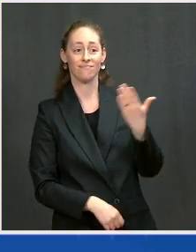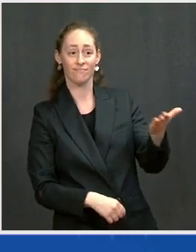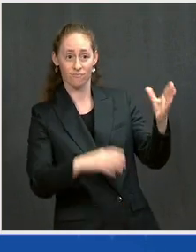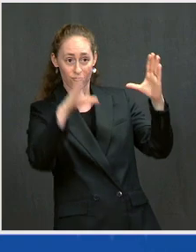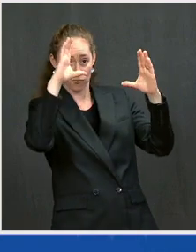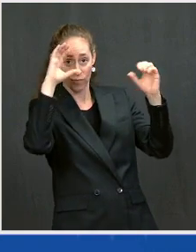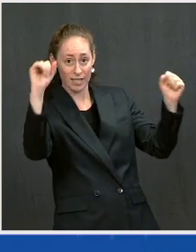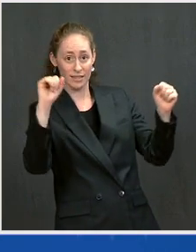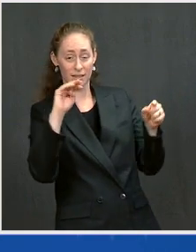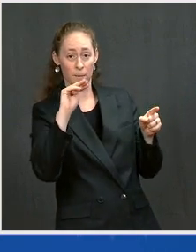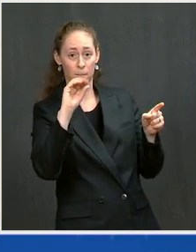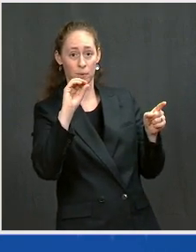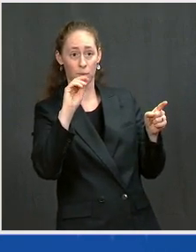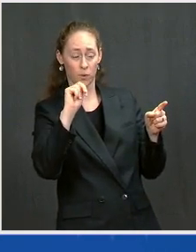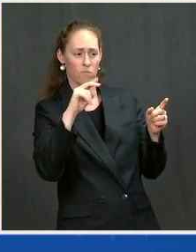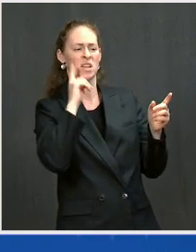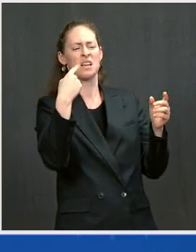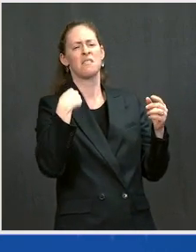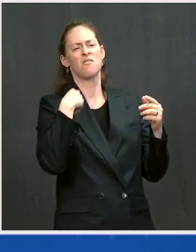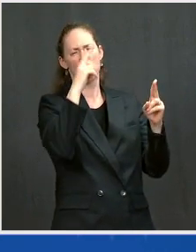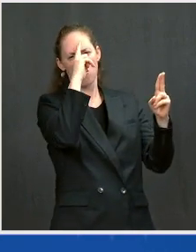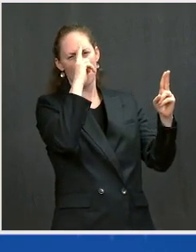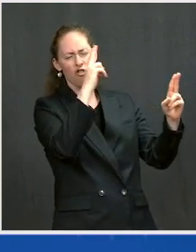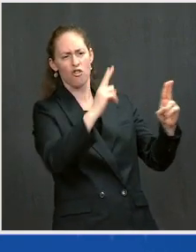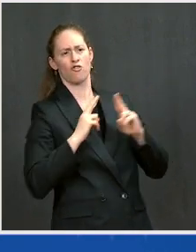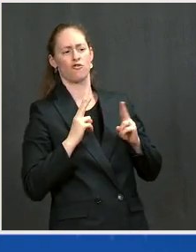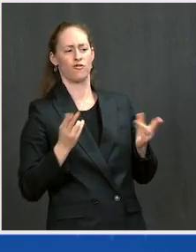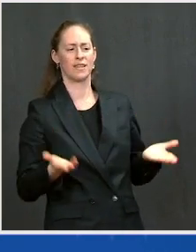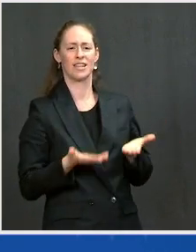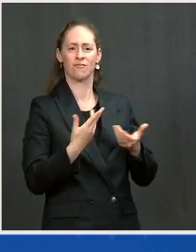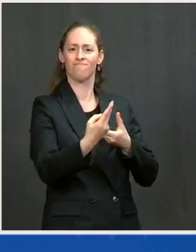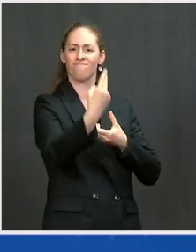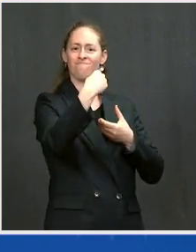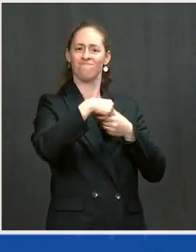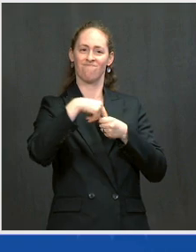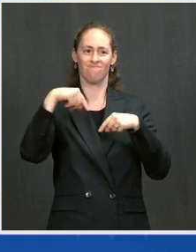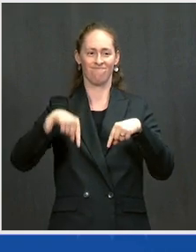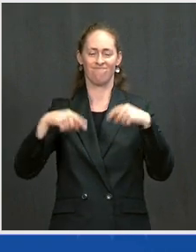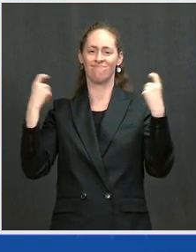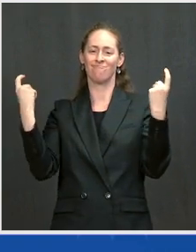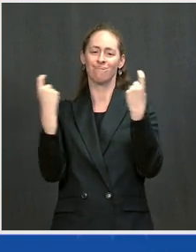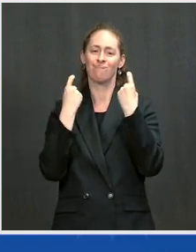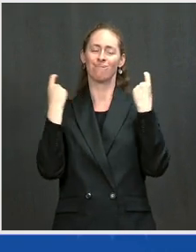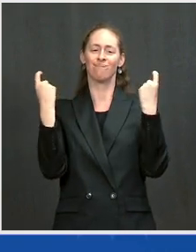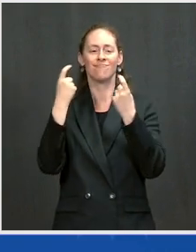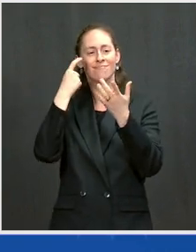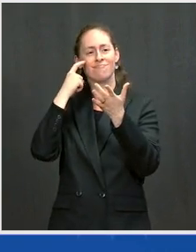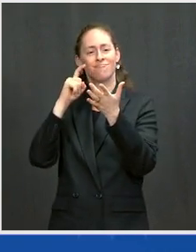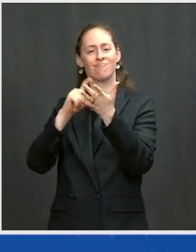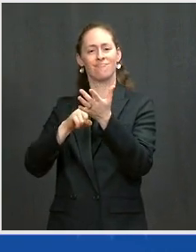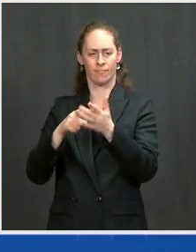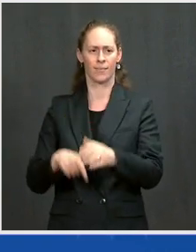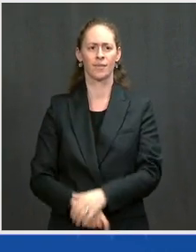to have you here participating in this ceremony today. The strength of the alliance between the United States and the Republic of Korea